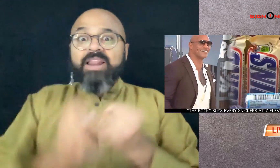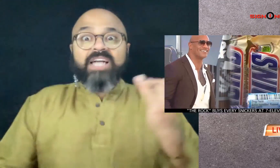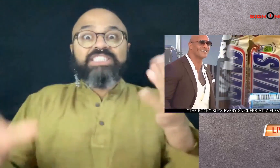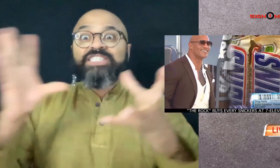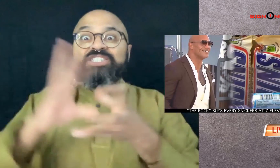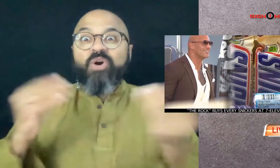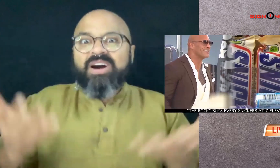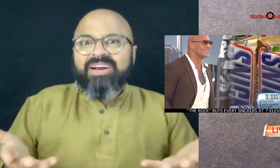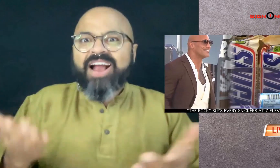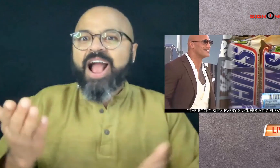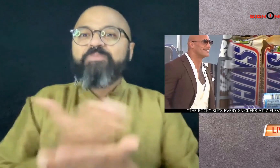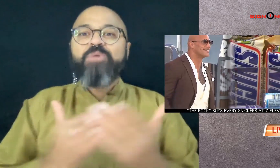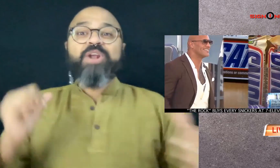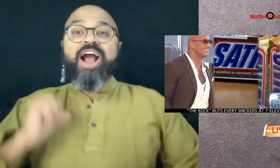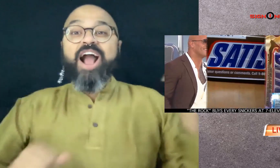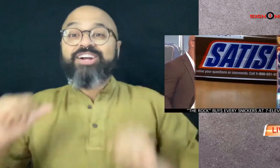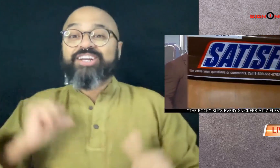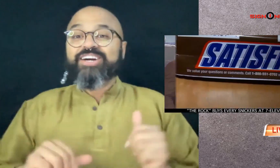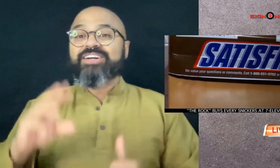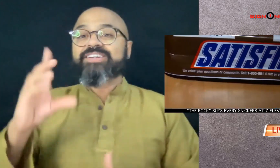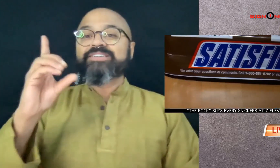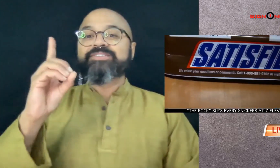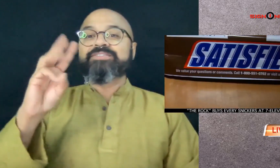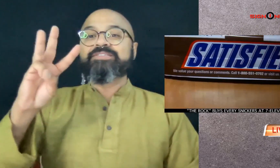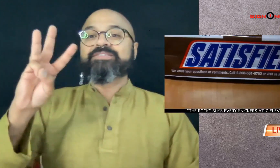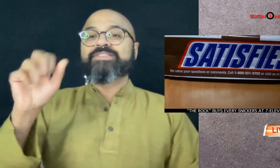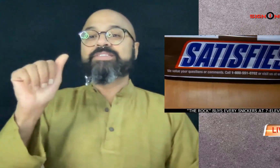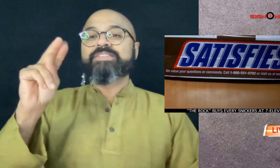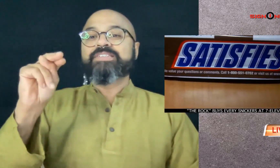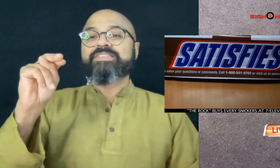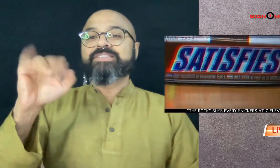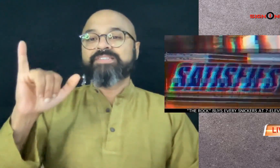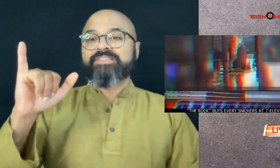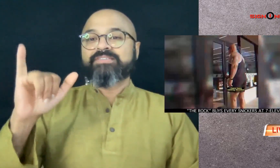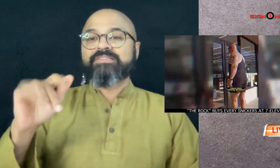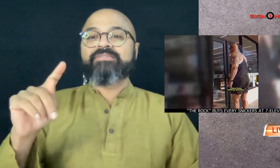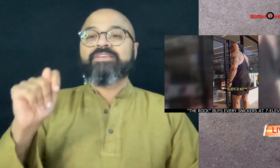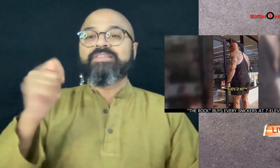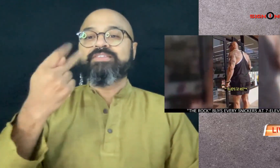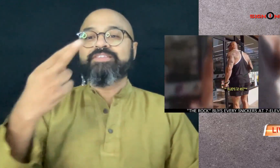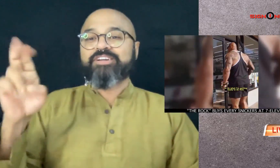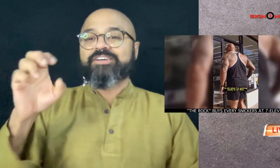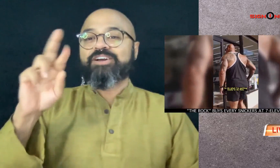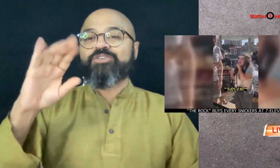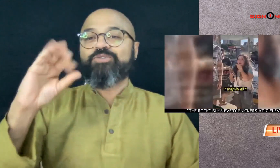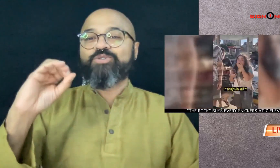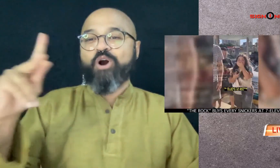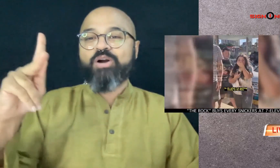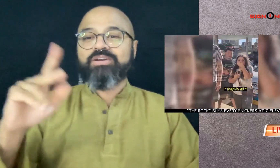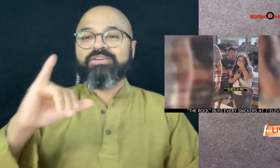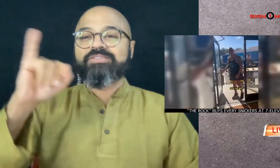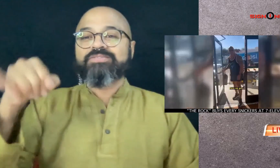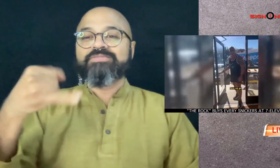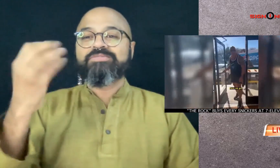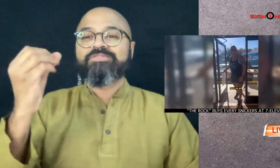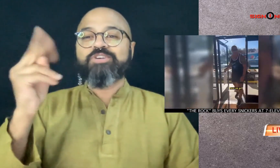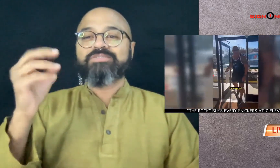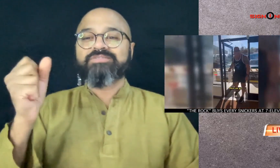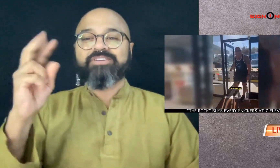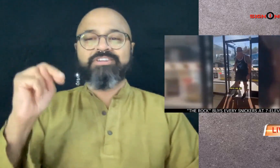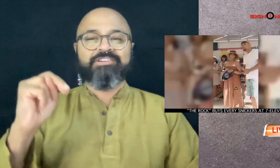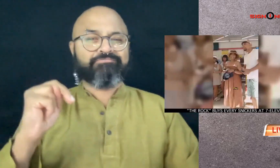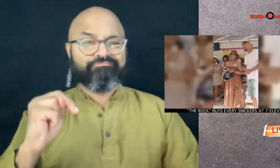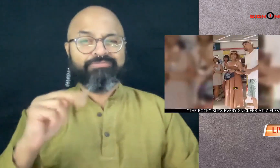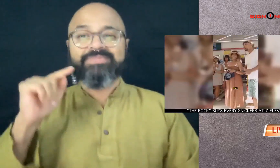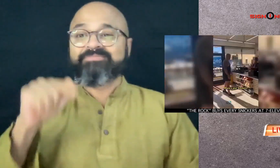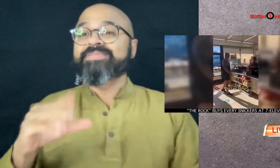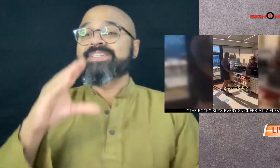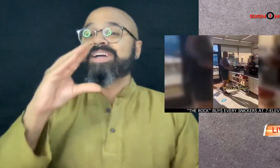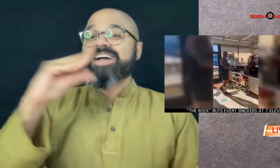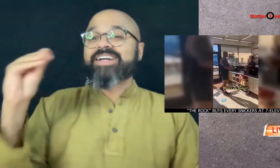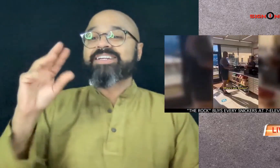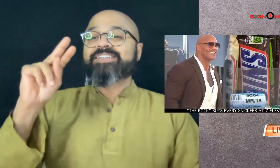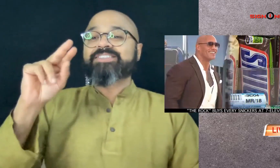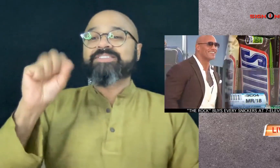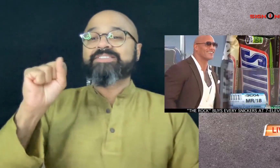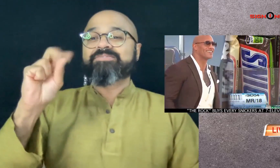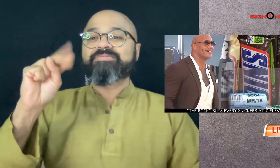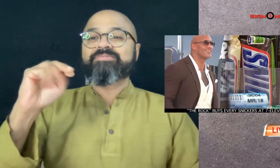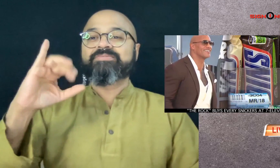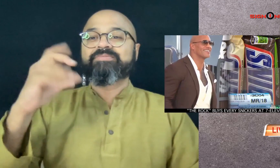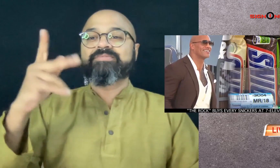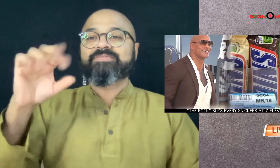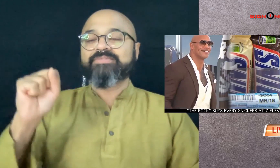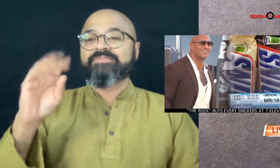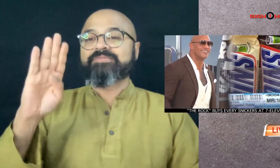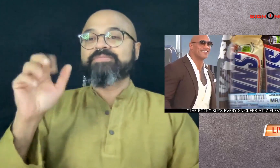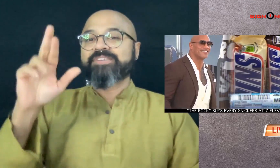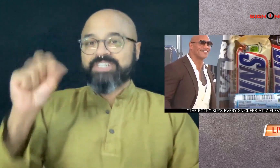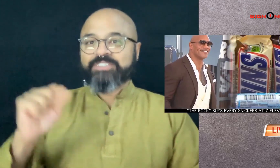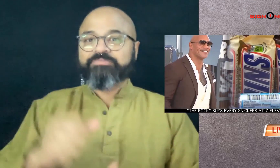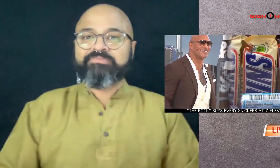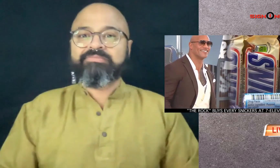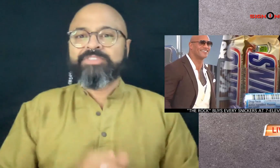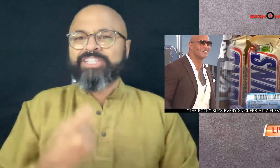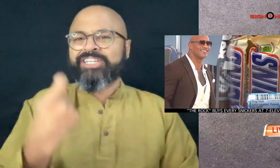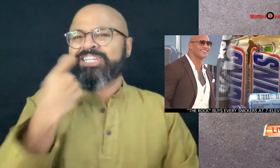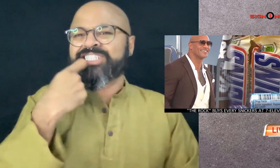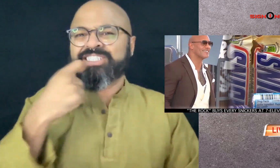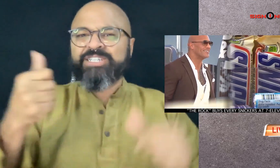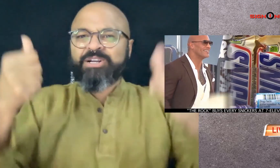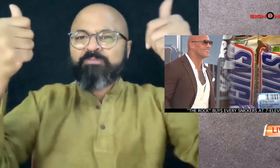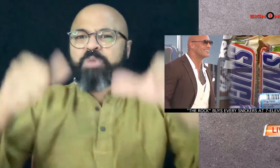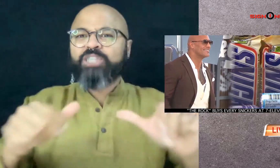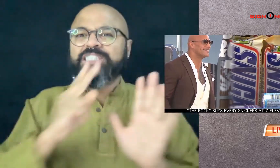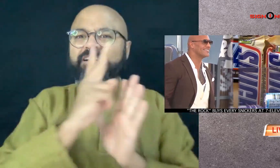and this last story is about actor Dwayne The Rock Johnson and Snickers bars